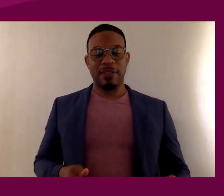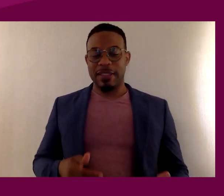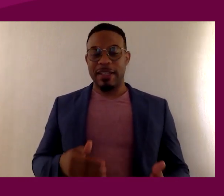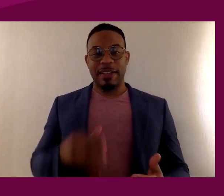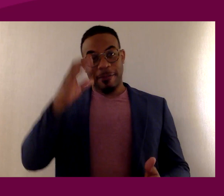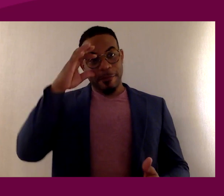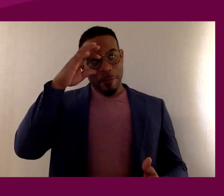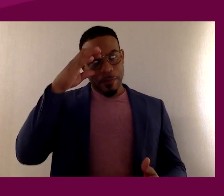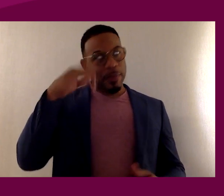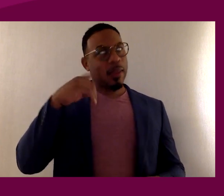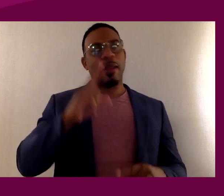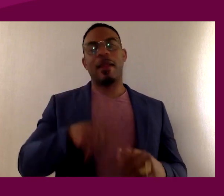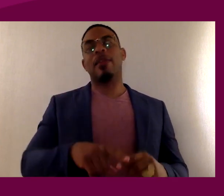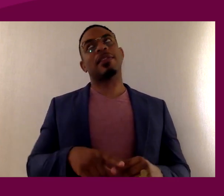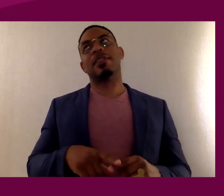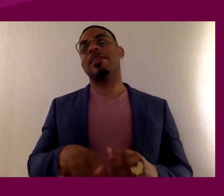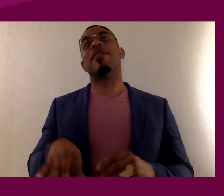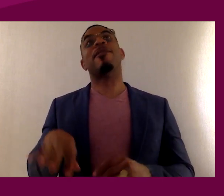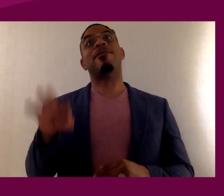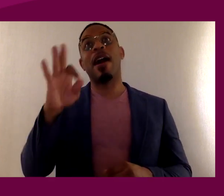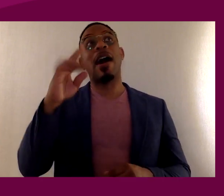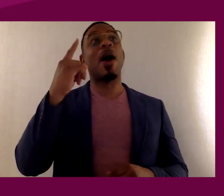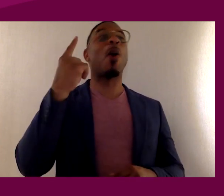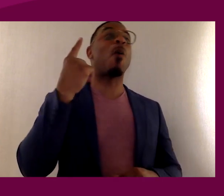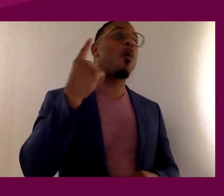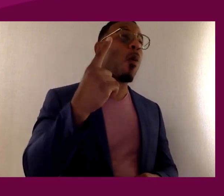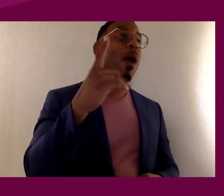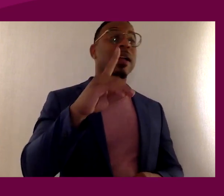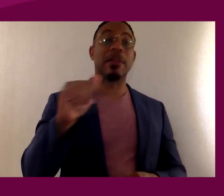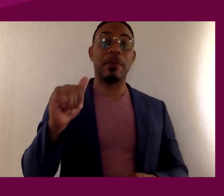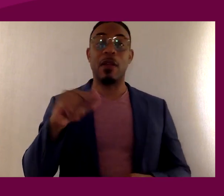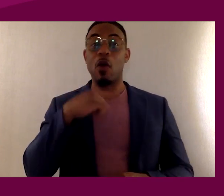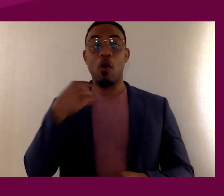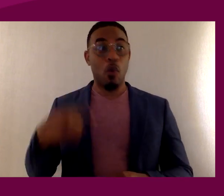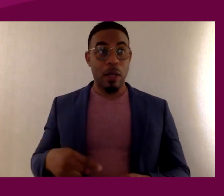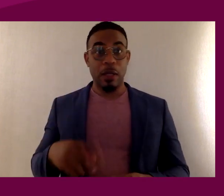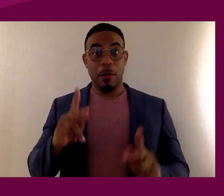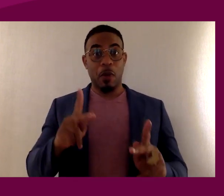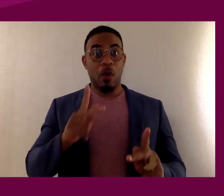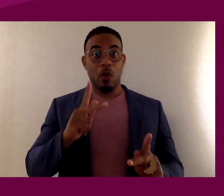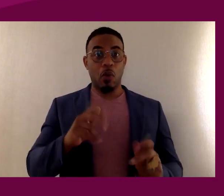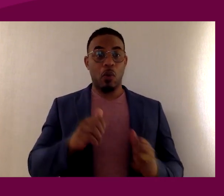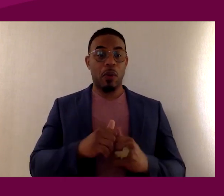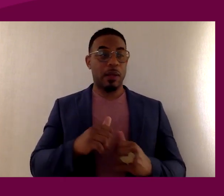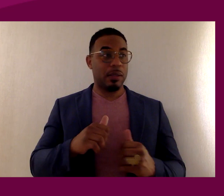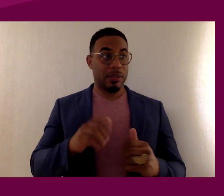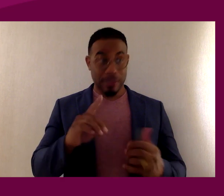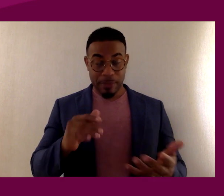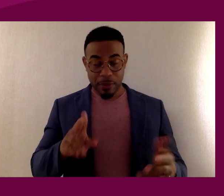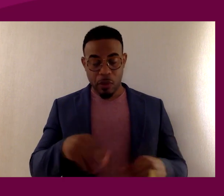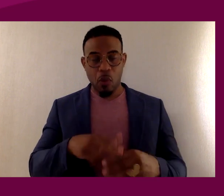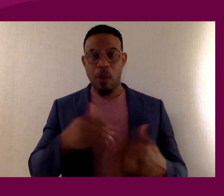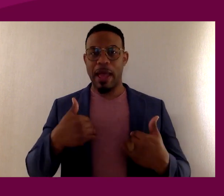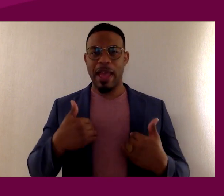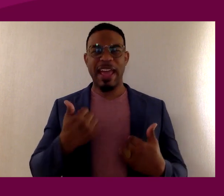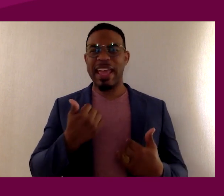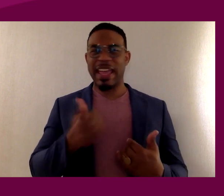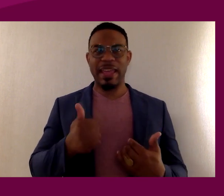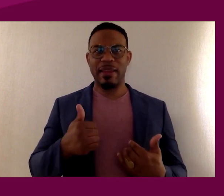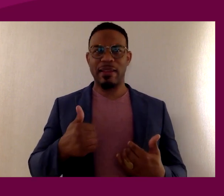you got to have disabled people in charge. I could not find a Russian person with a disability